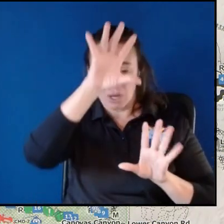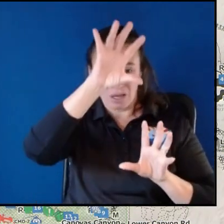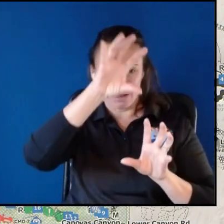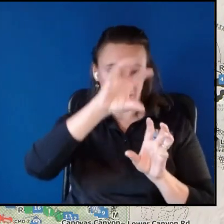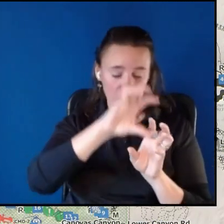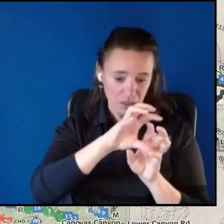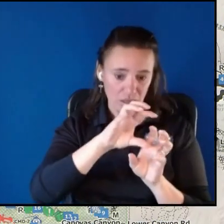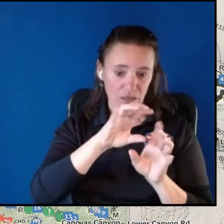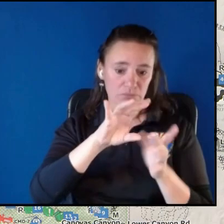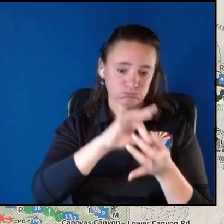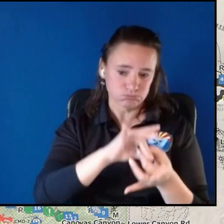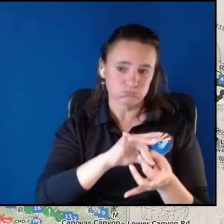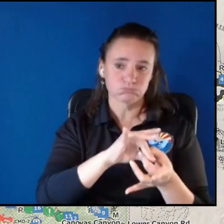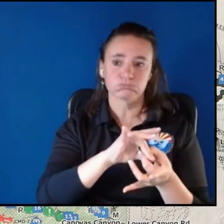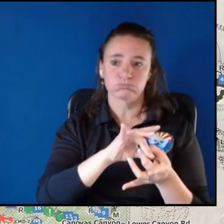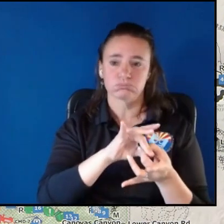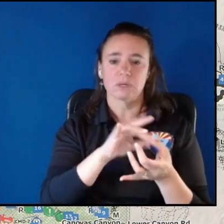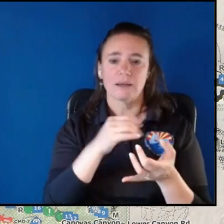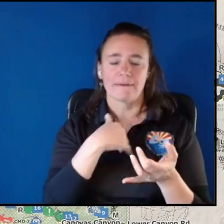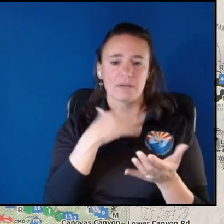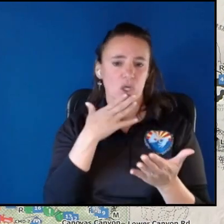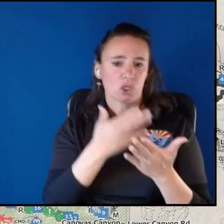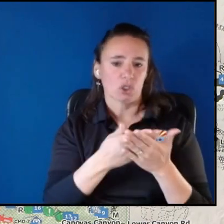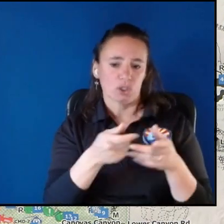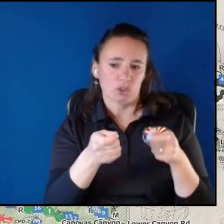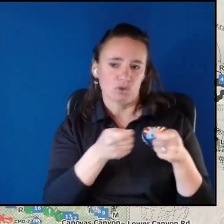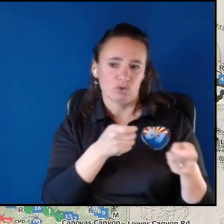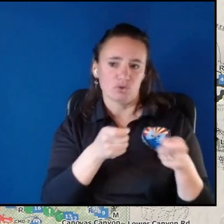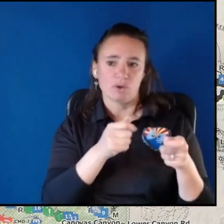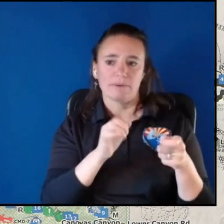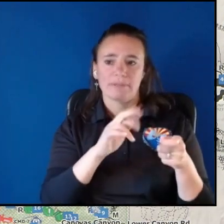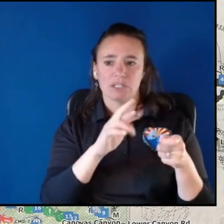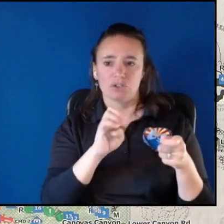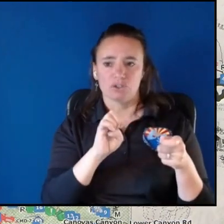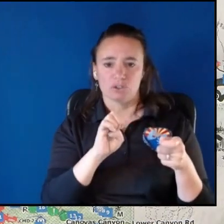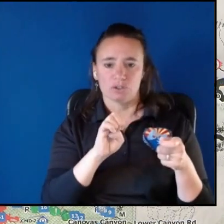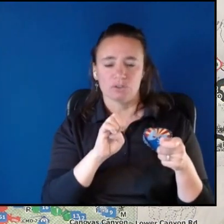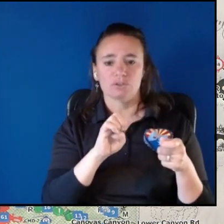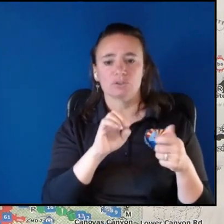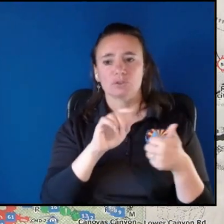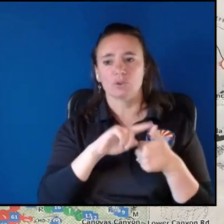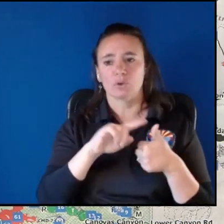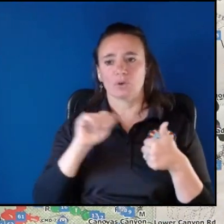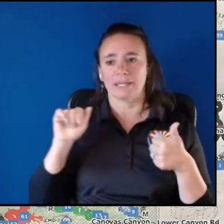tie-in and we have good control feature at those points. Anchor points and tie-in points are really important to